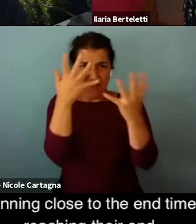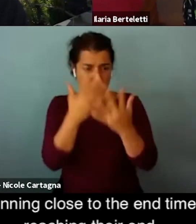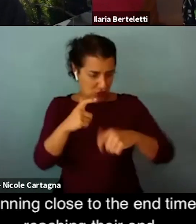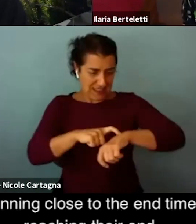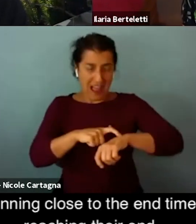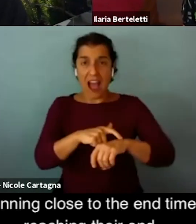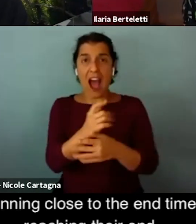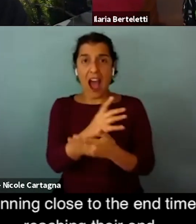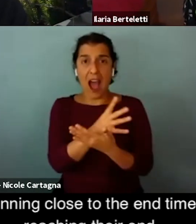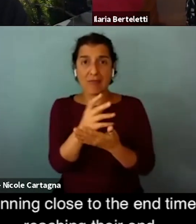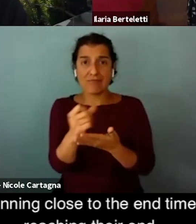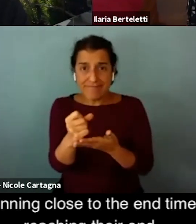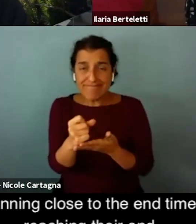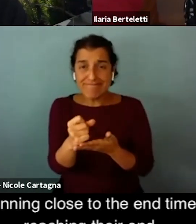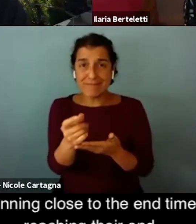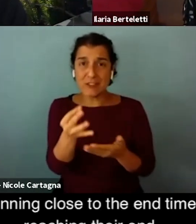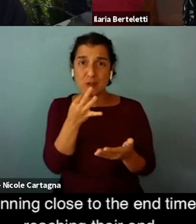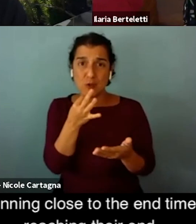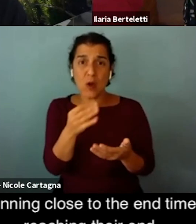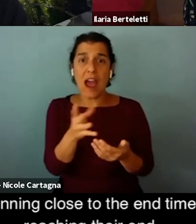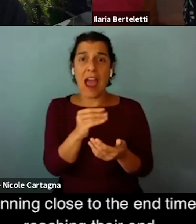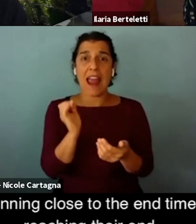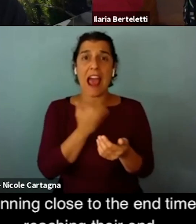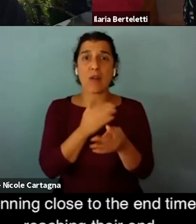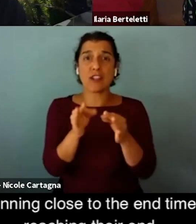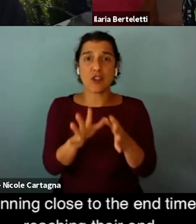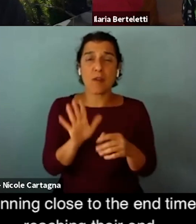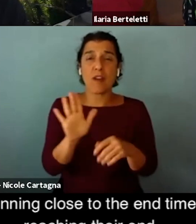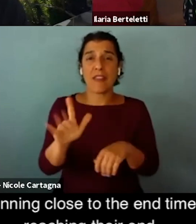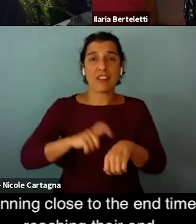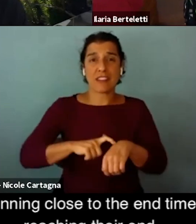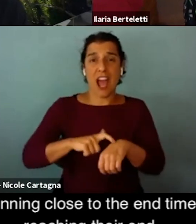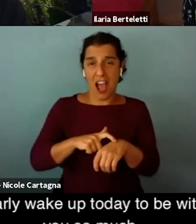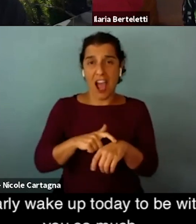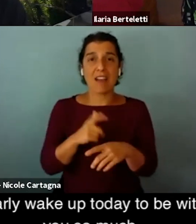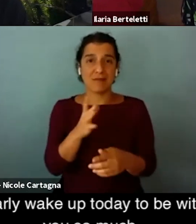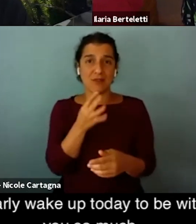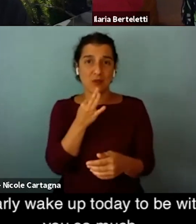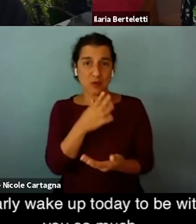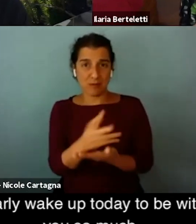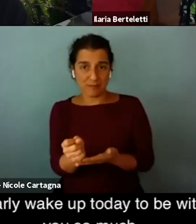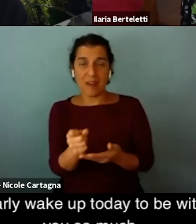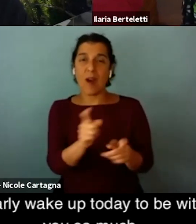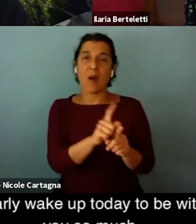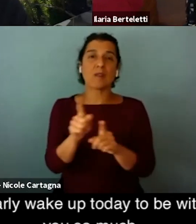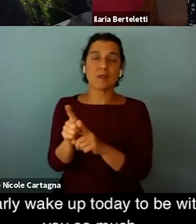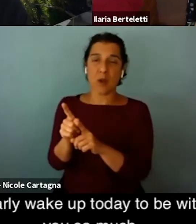the end time our interpreters have their time uh reaching their end and we've you had to do